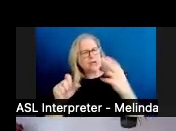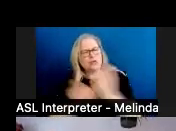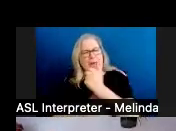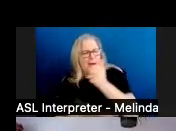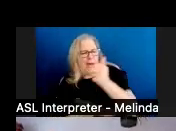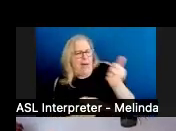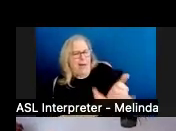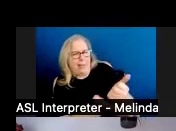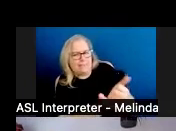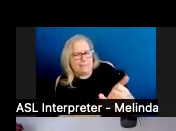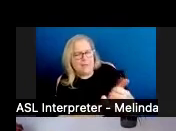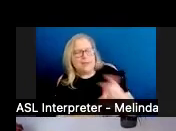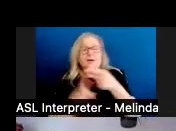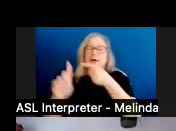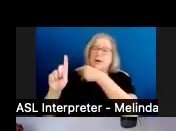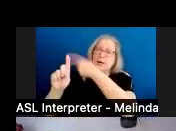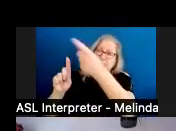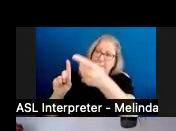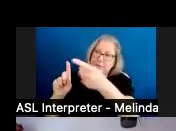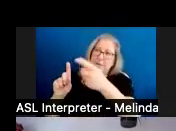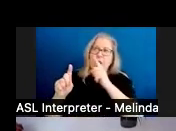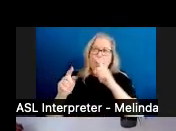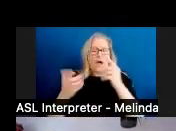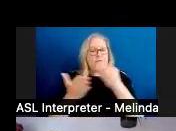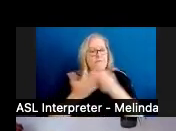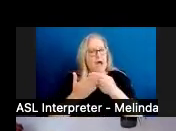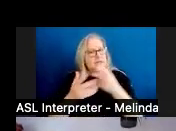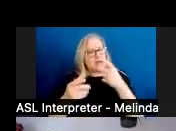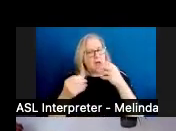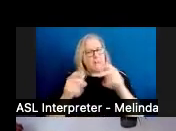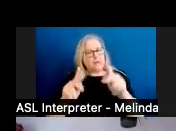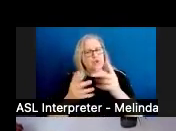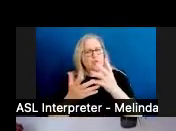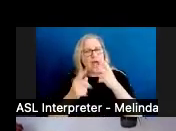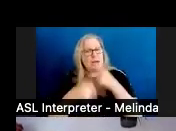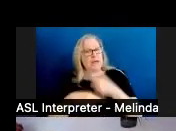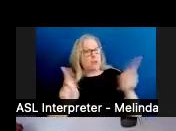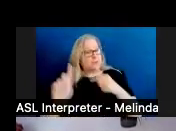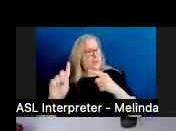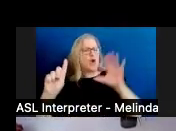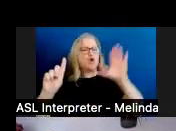The officials listed in the Funding Opportunity Announcement are great resources. For administrative questions,